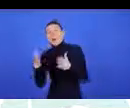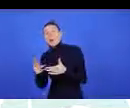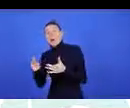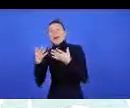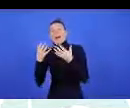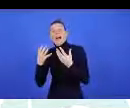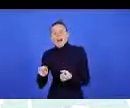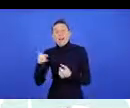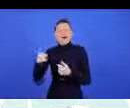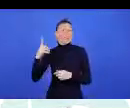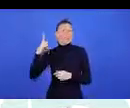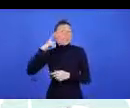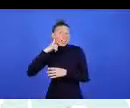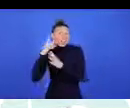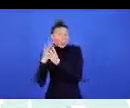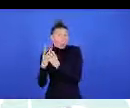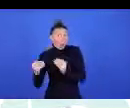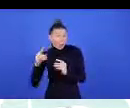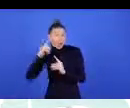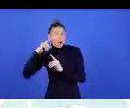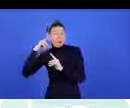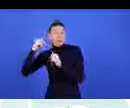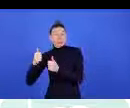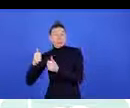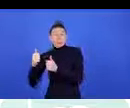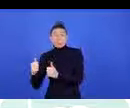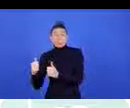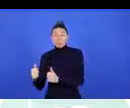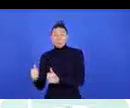another group of potential candidates would be people who have progressive